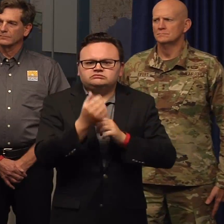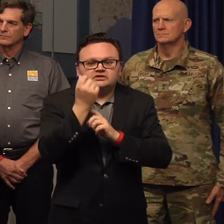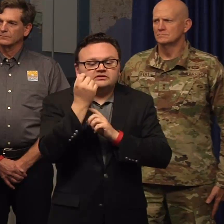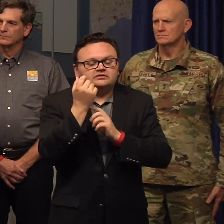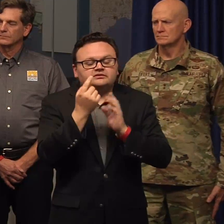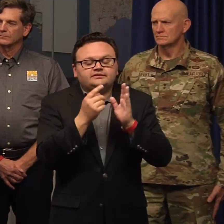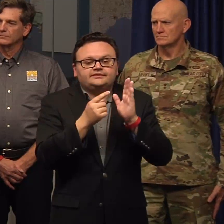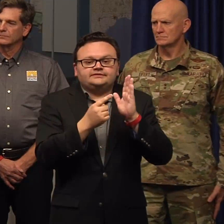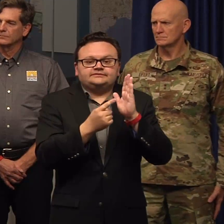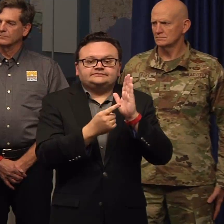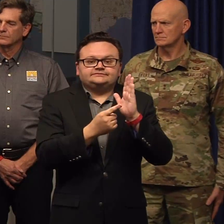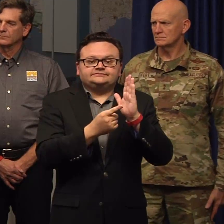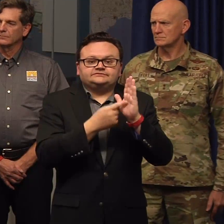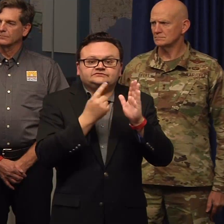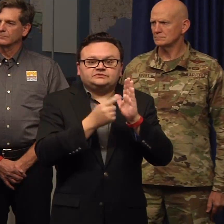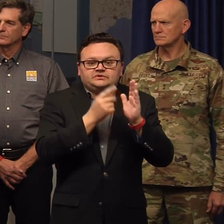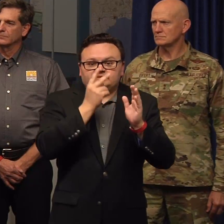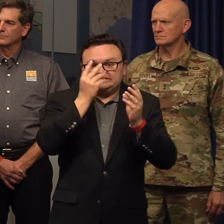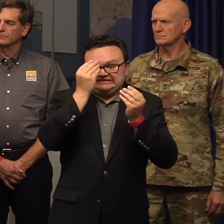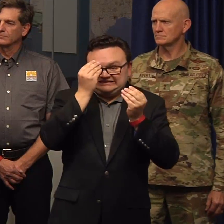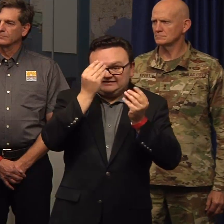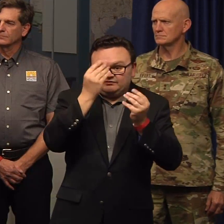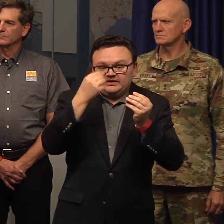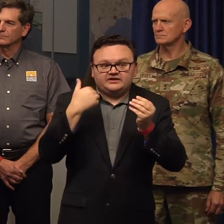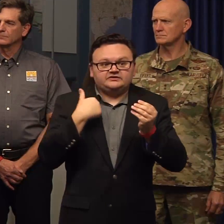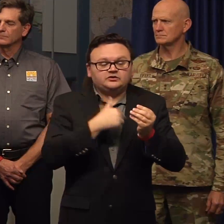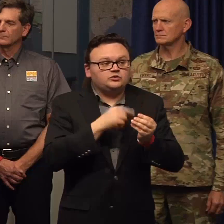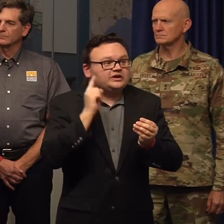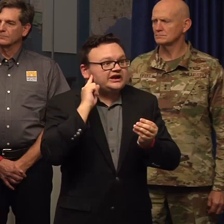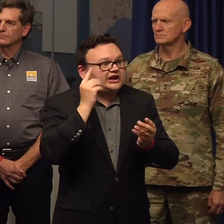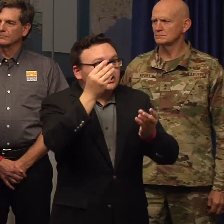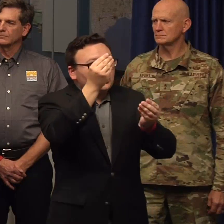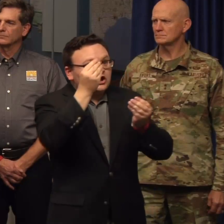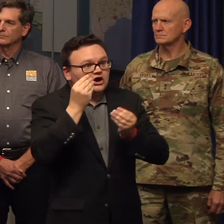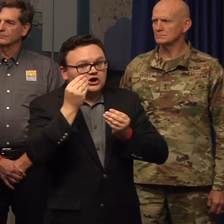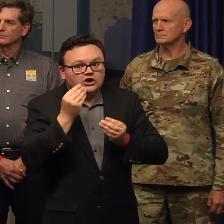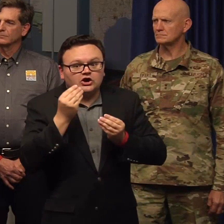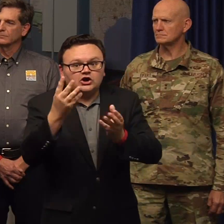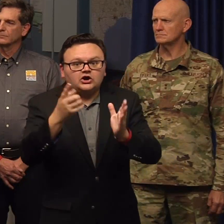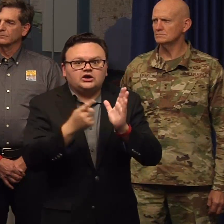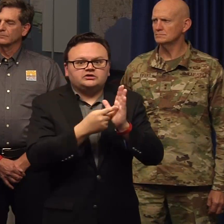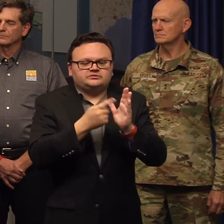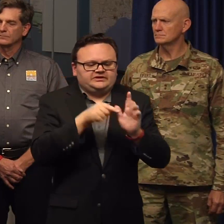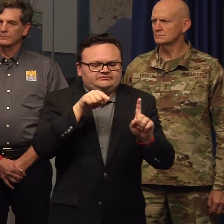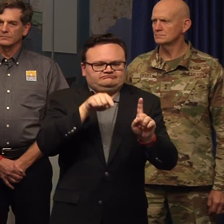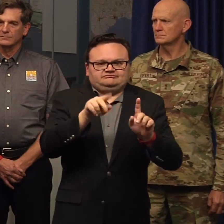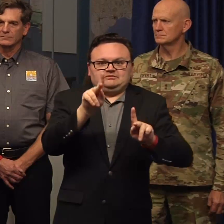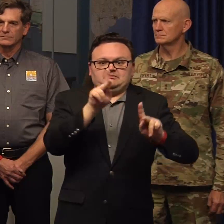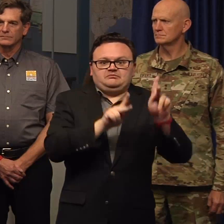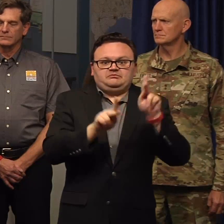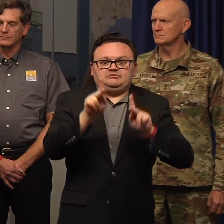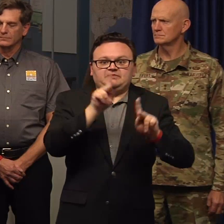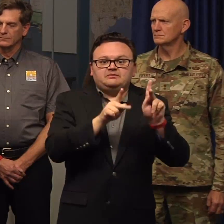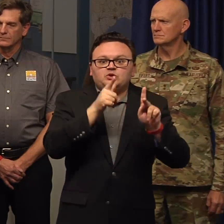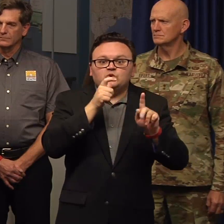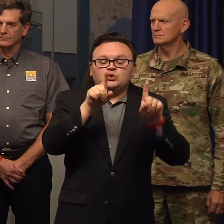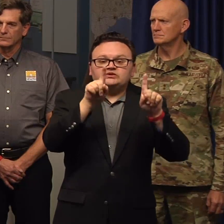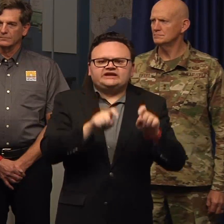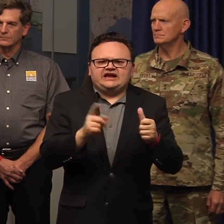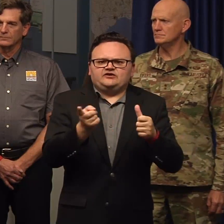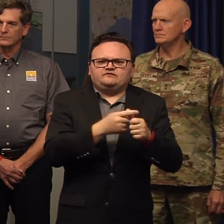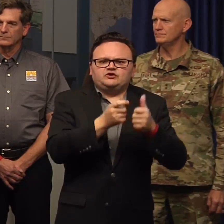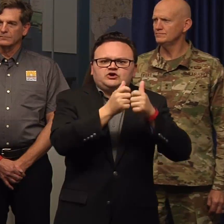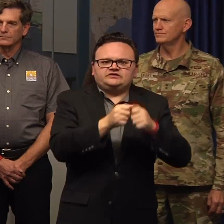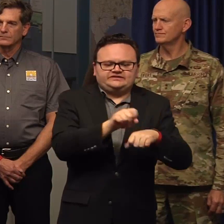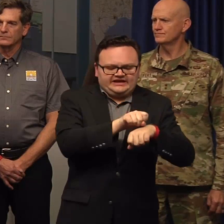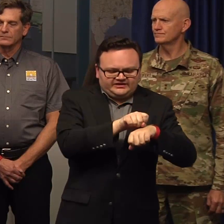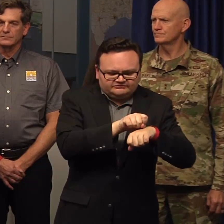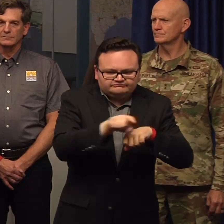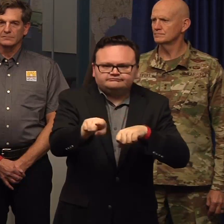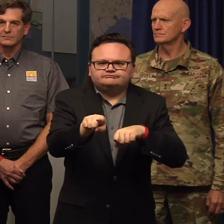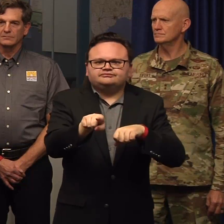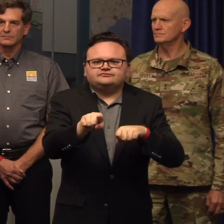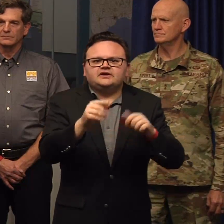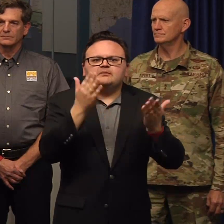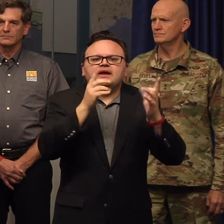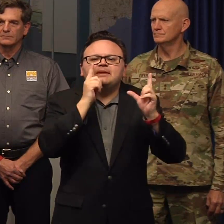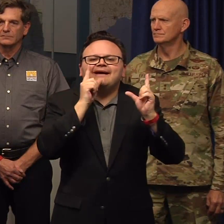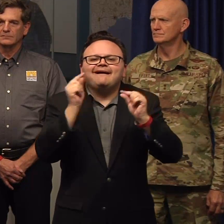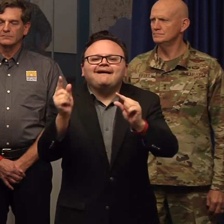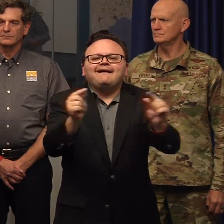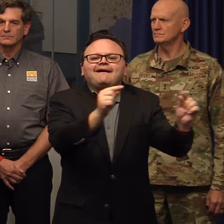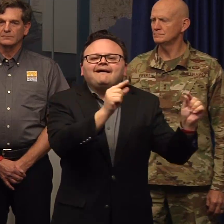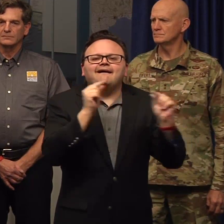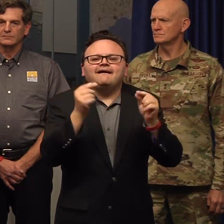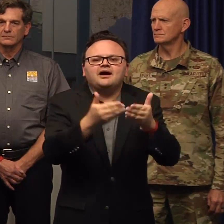HAVE BEEN DOING THAT.